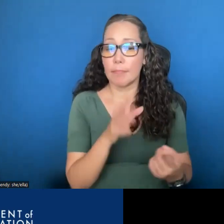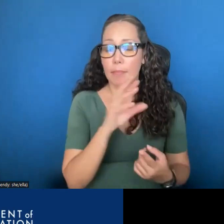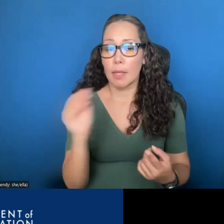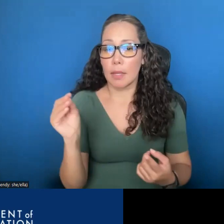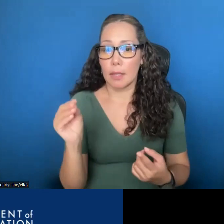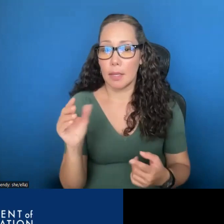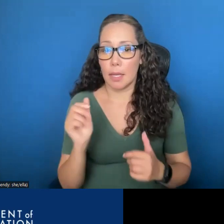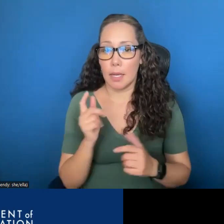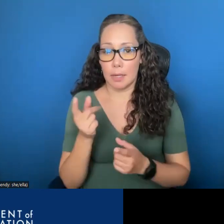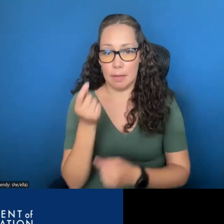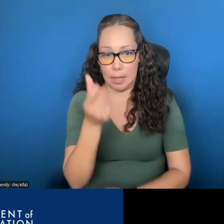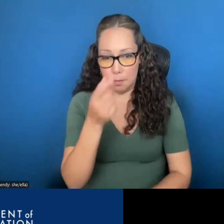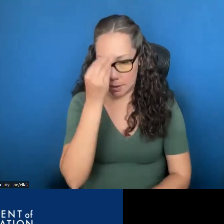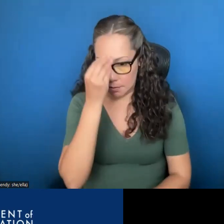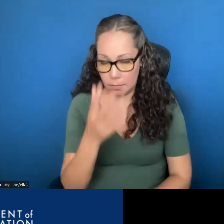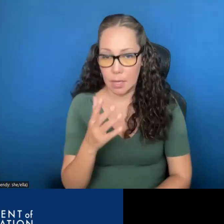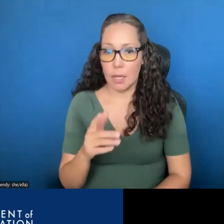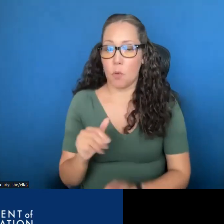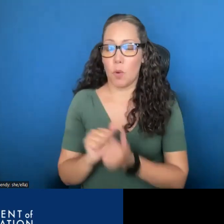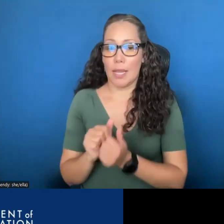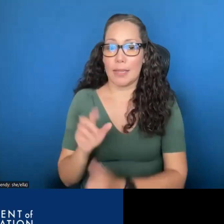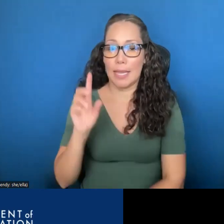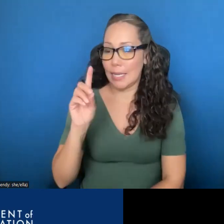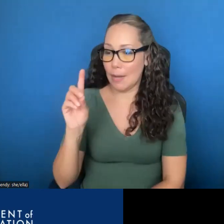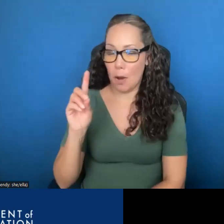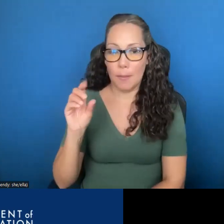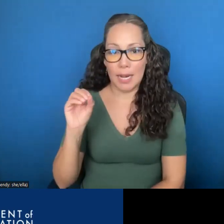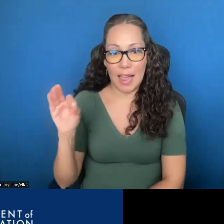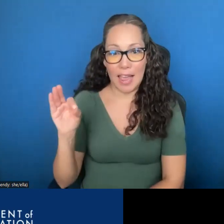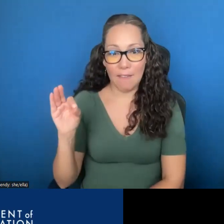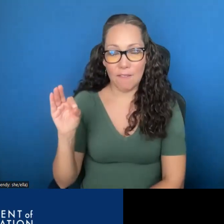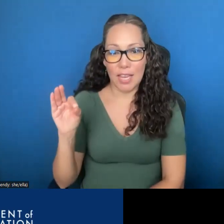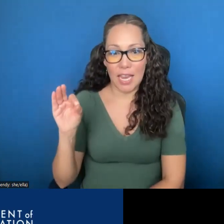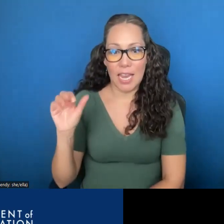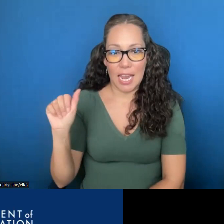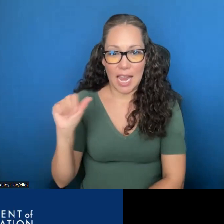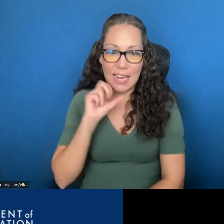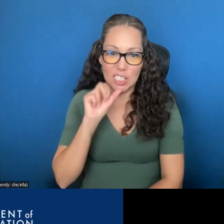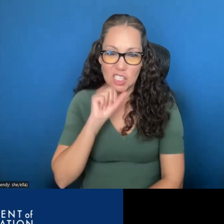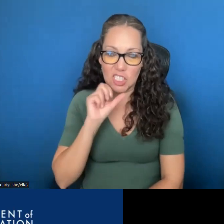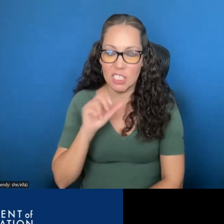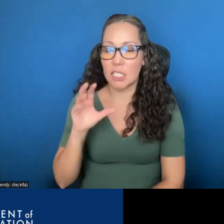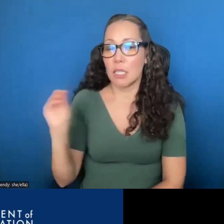doing with Department of Aging around the adrc um so right now we actually have uh Department of